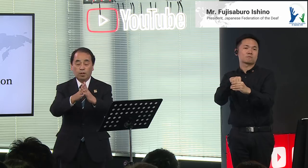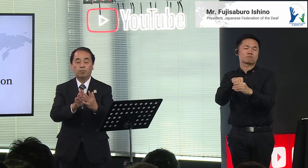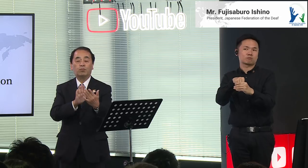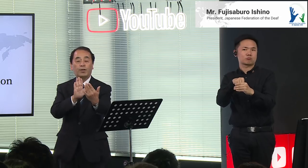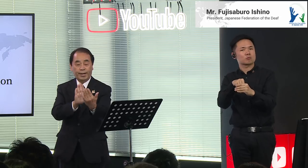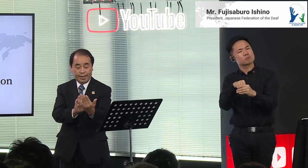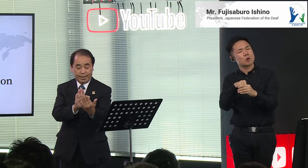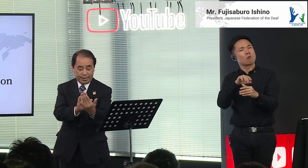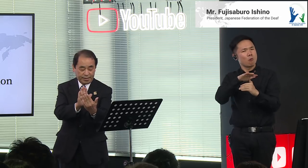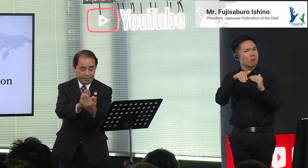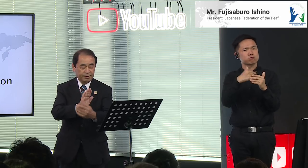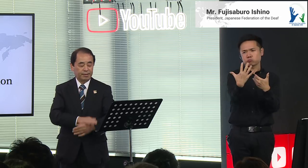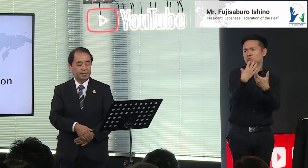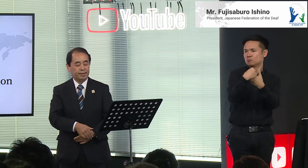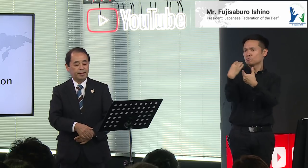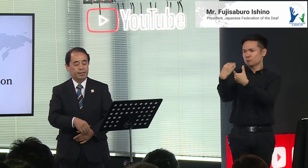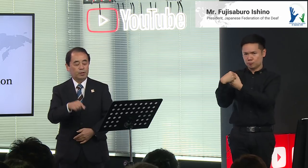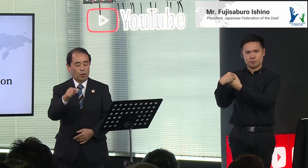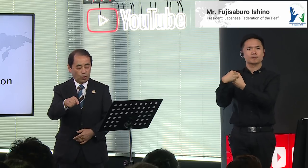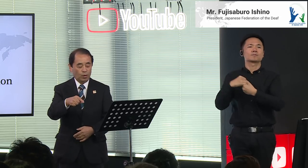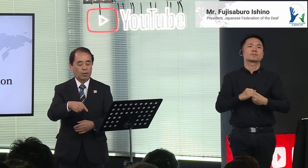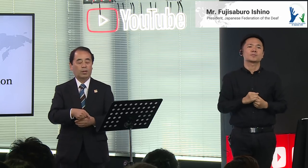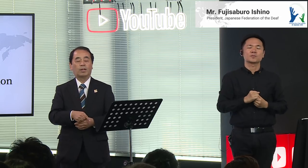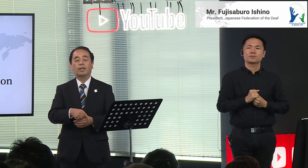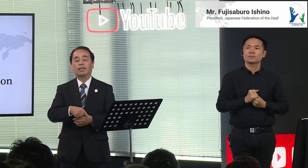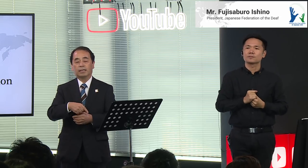We will play our role to have disabled people to contribute to spread